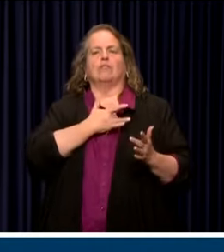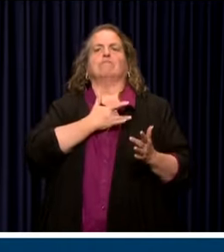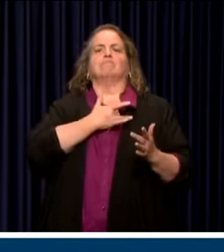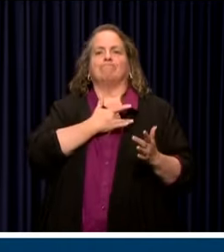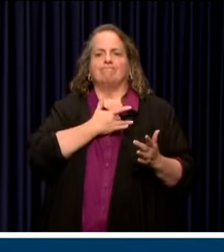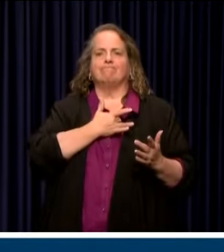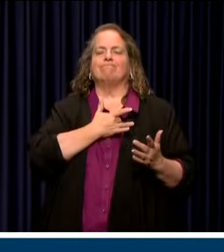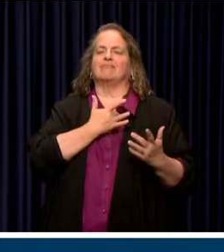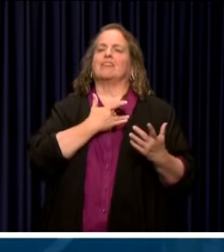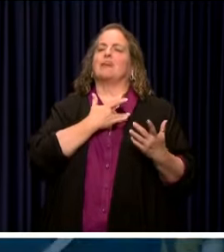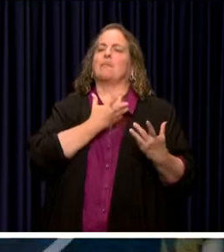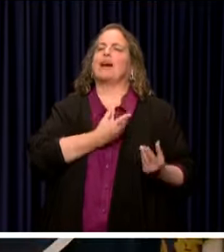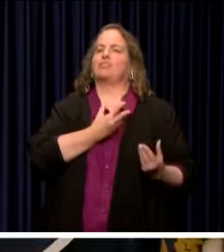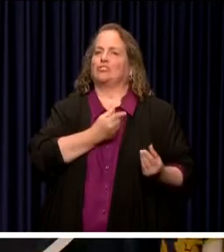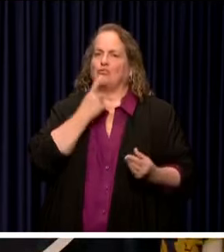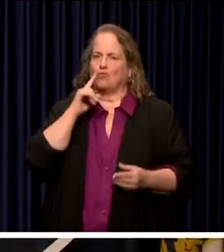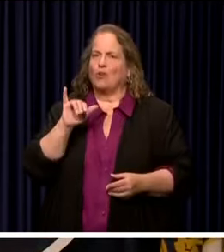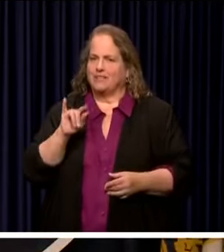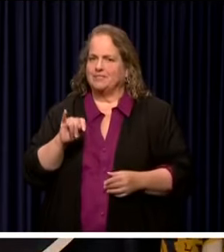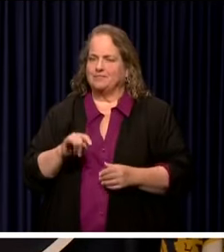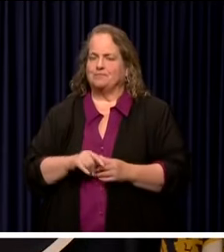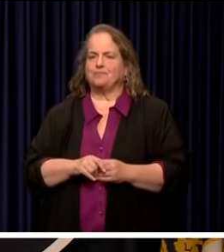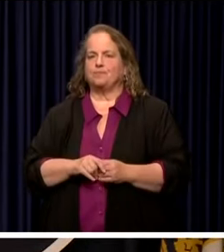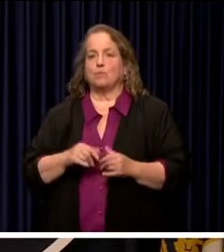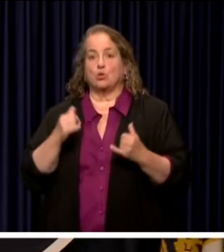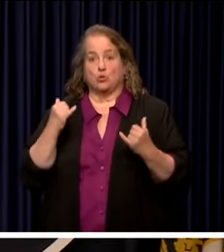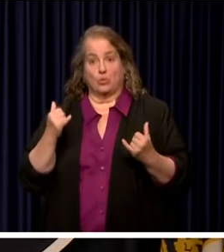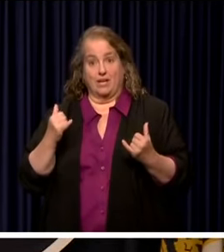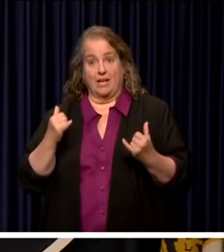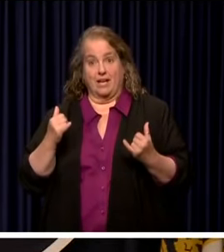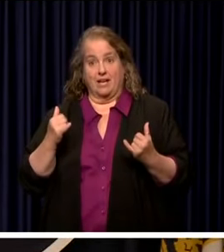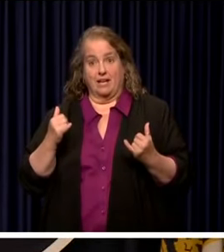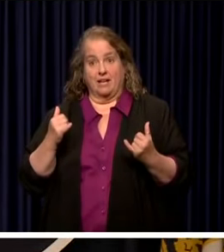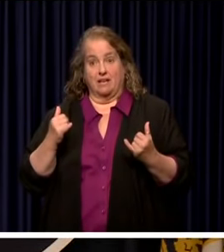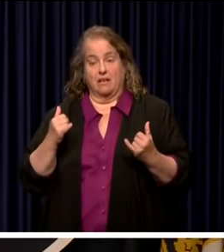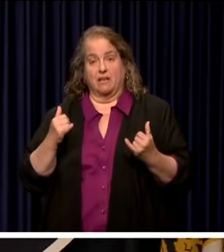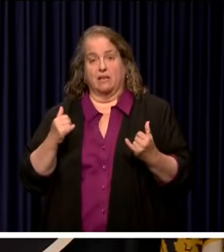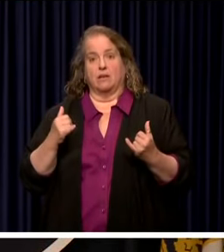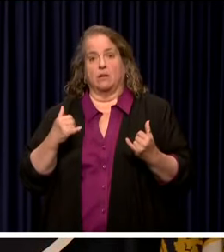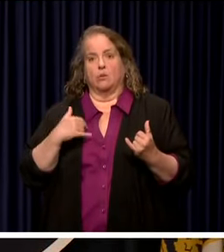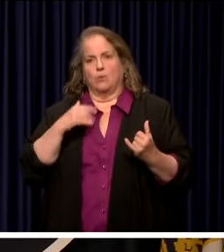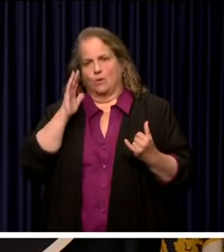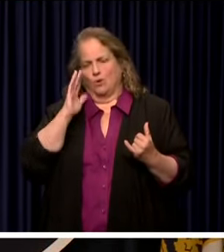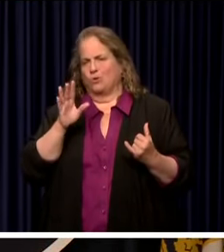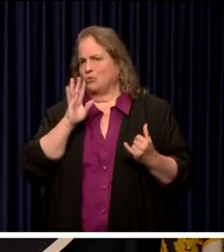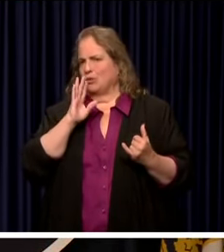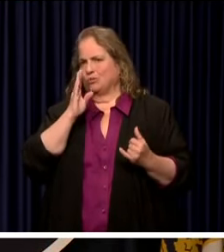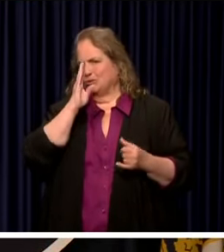SOME LABS DO 48 HOURS, SOME LABS